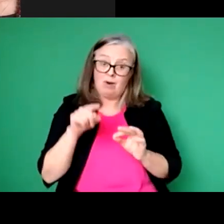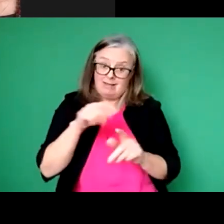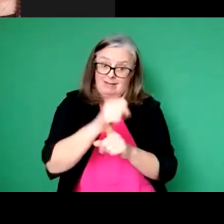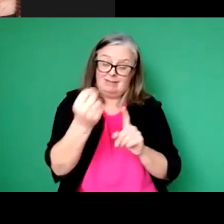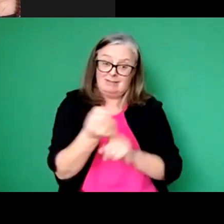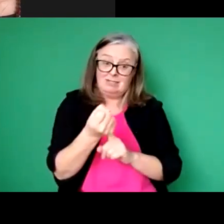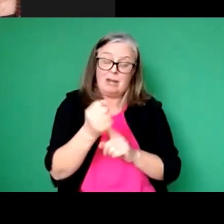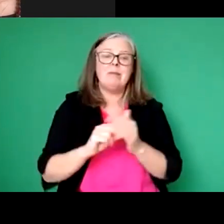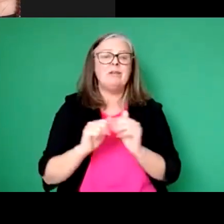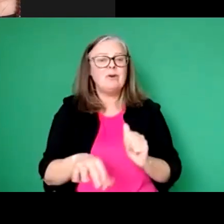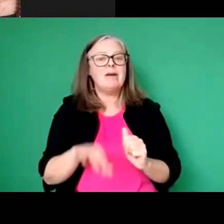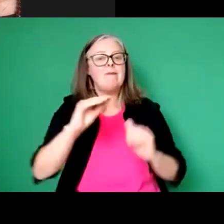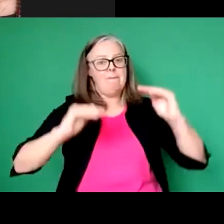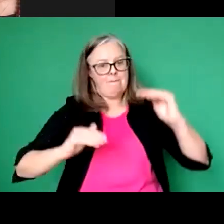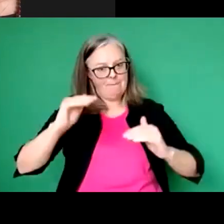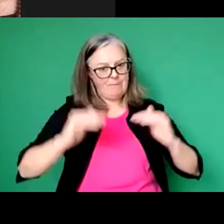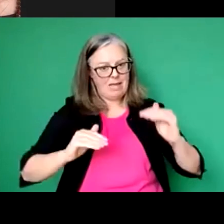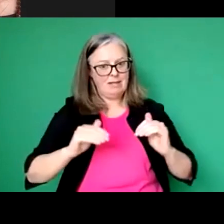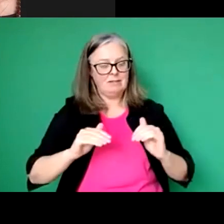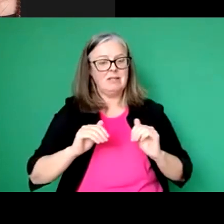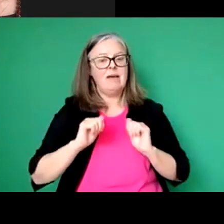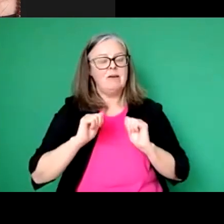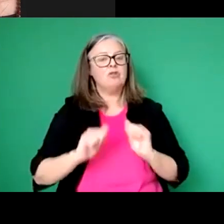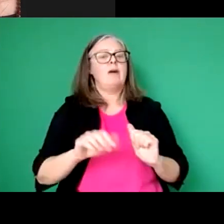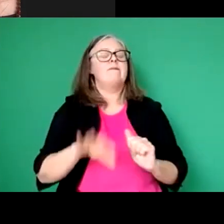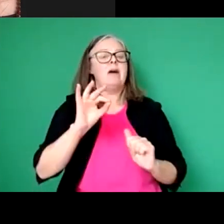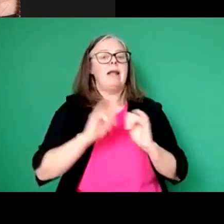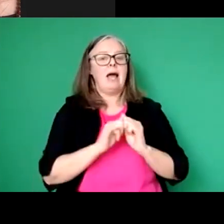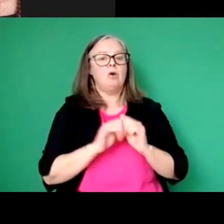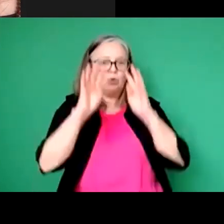and look for solutions and i just want to make one other point and i think it's been really central